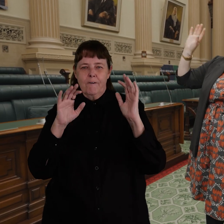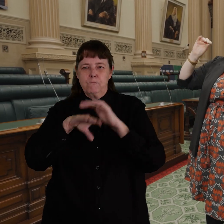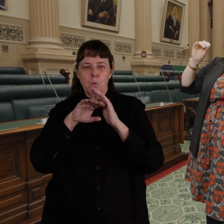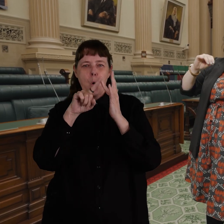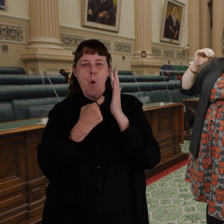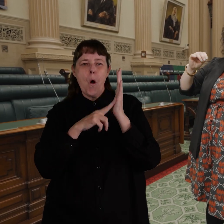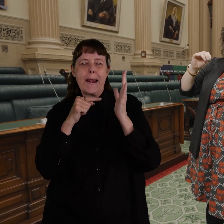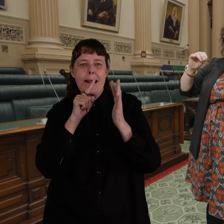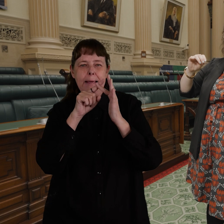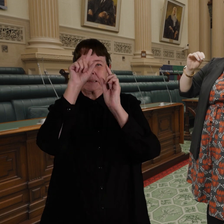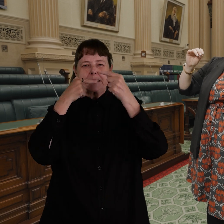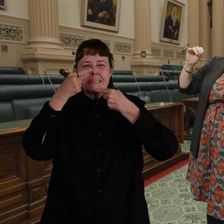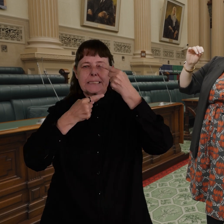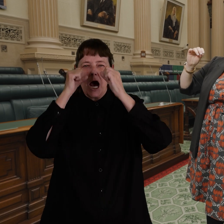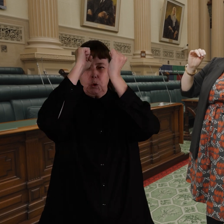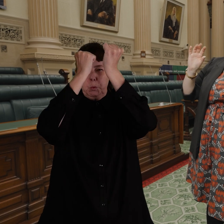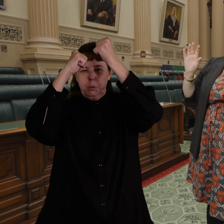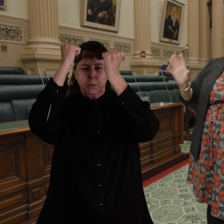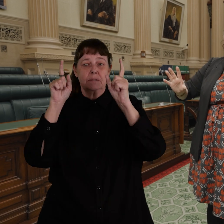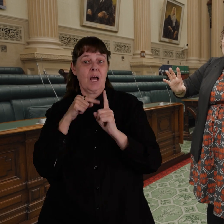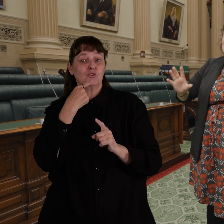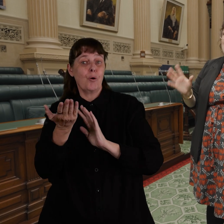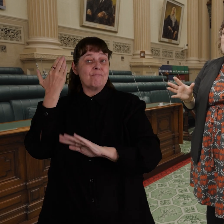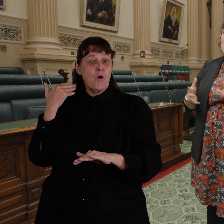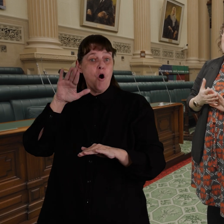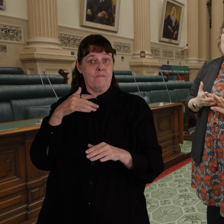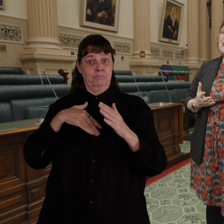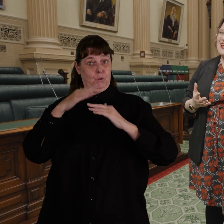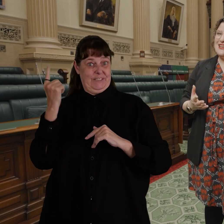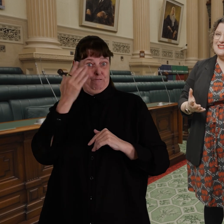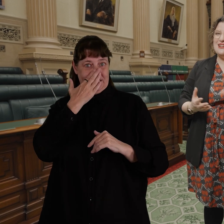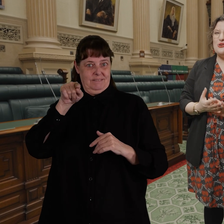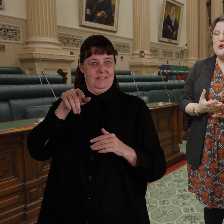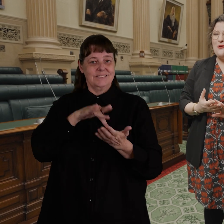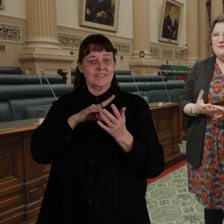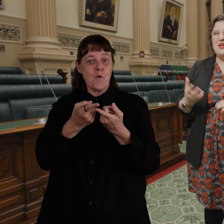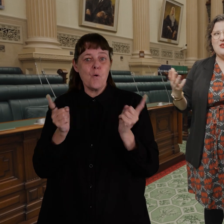and it's full of really ornate detail, but similar to what I was saying in Centre Hall,